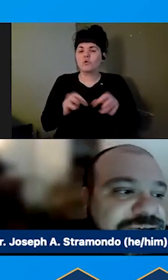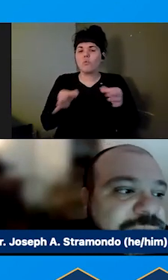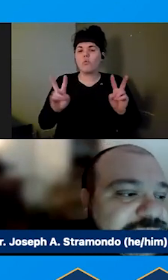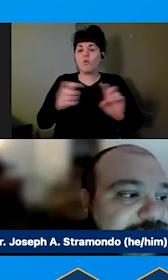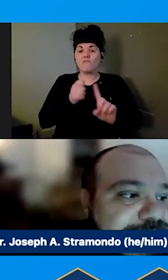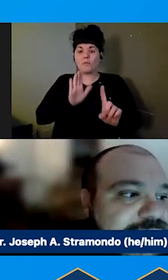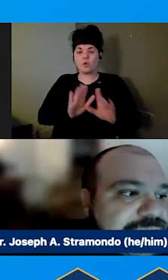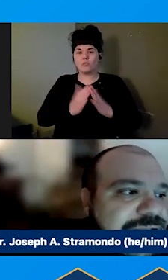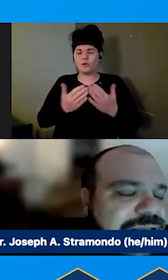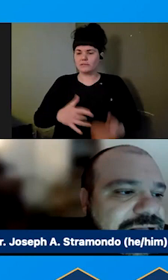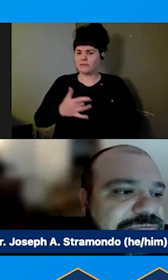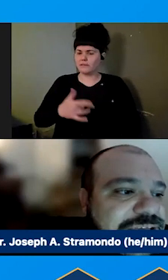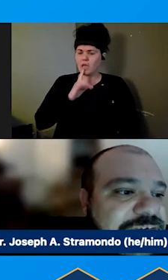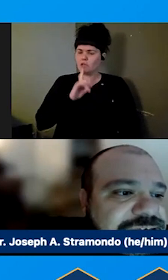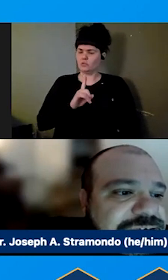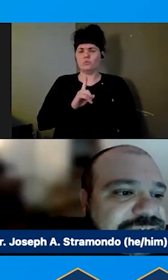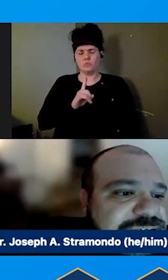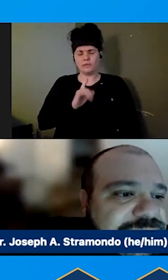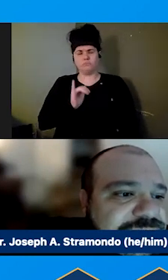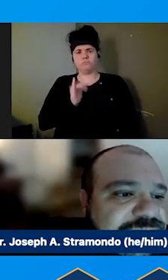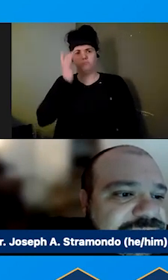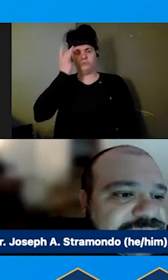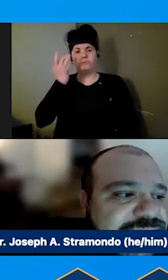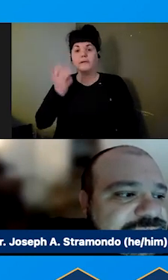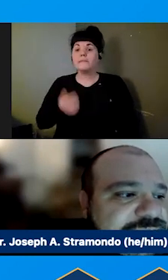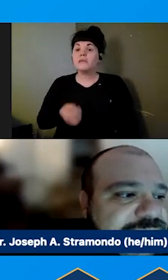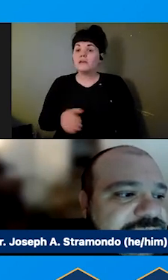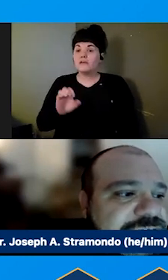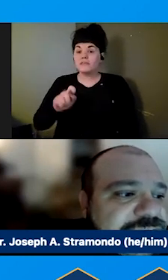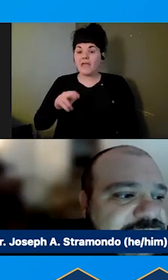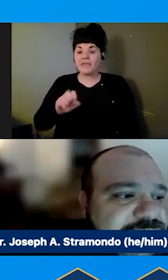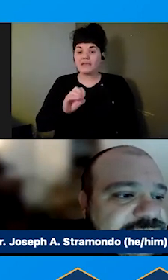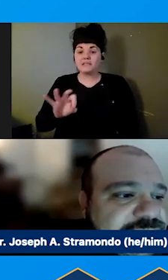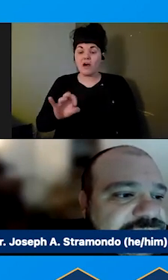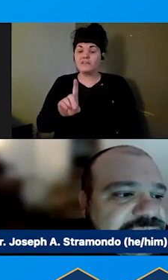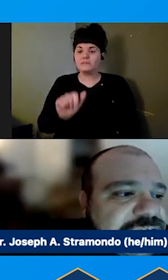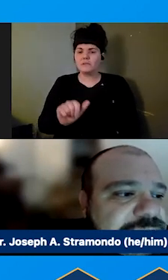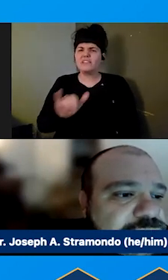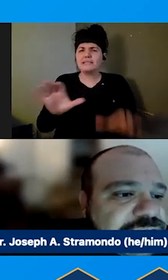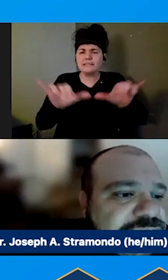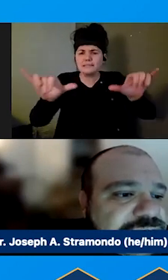it's illuminating. The ethics of disability is the systemic